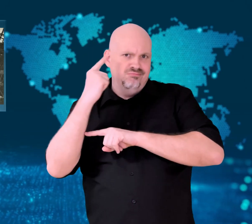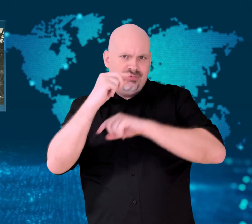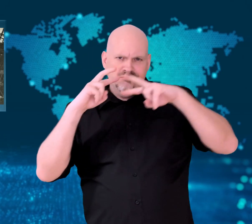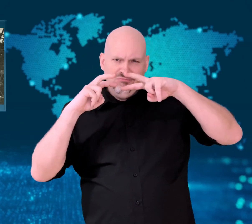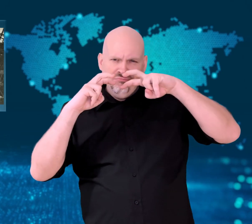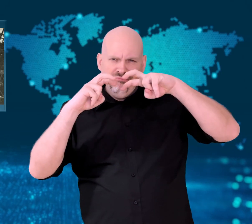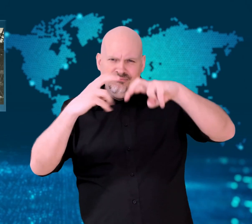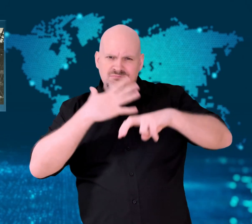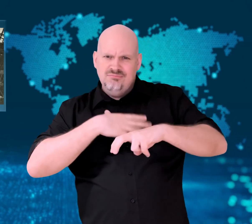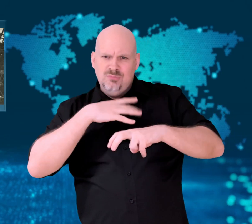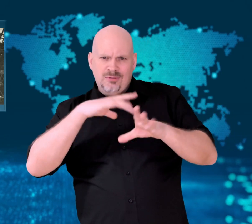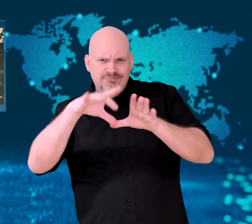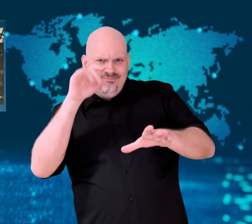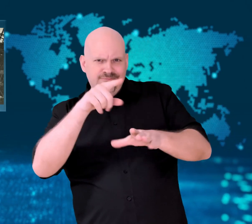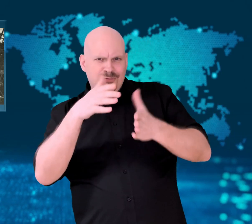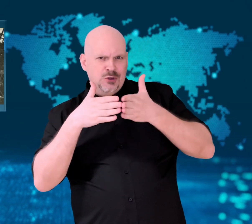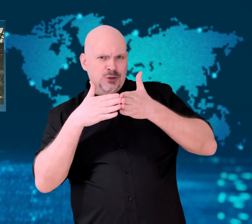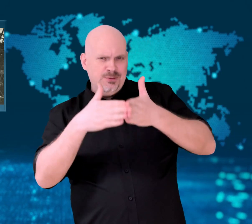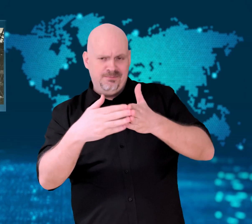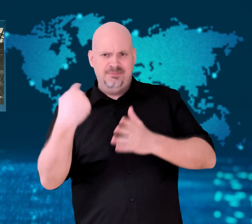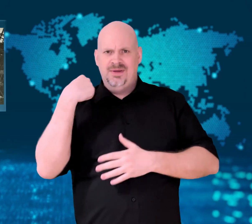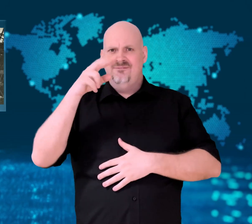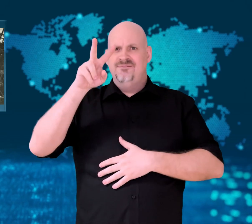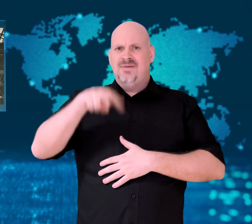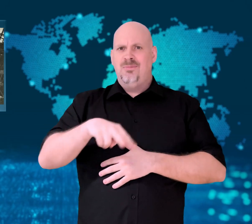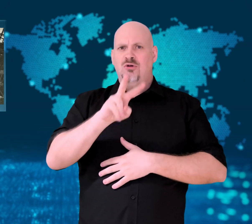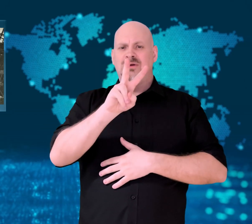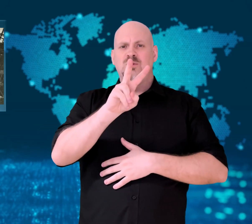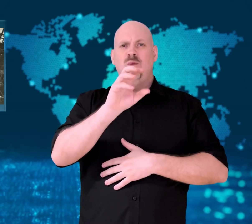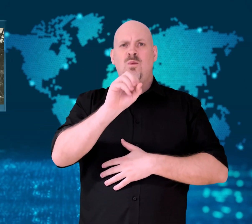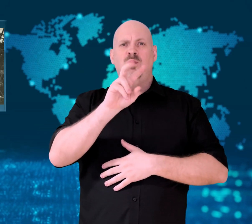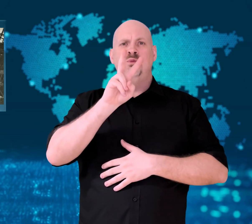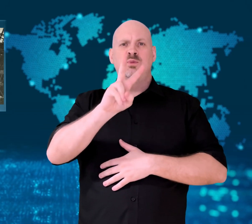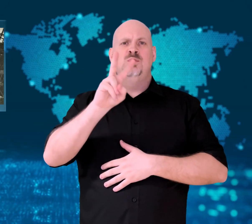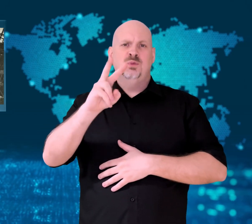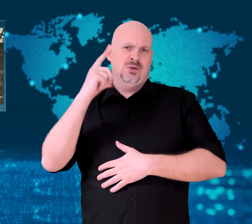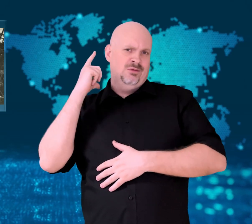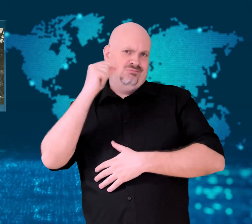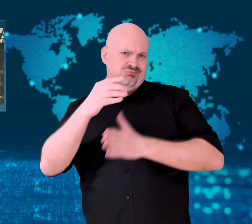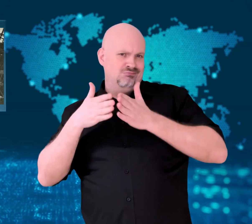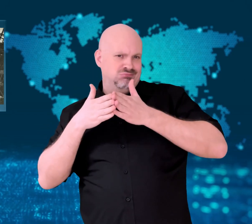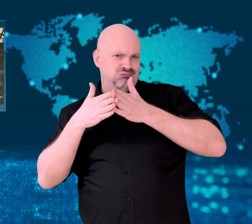The expedition, called Endurance22,